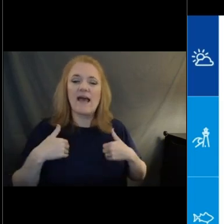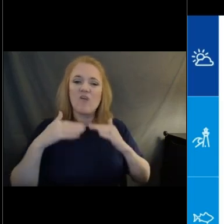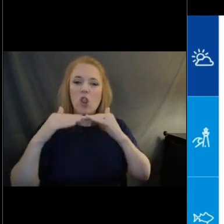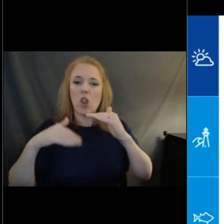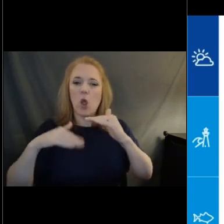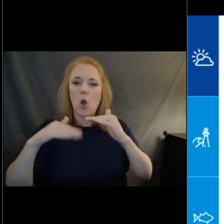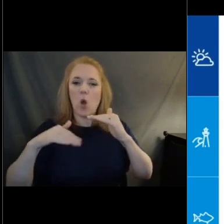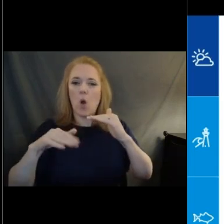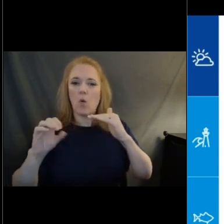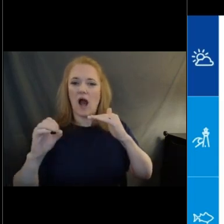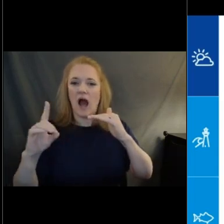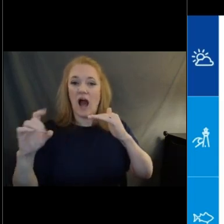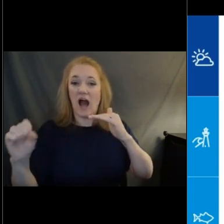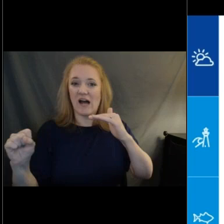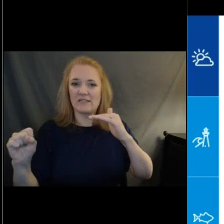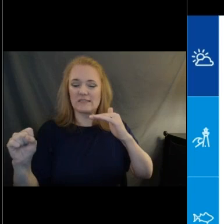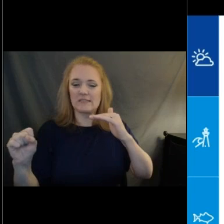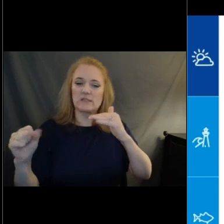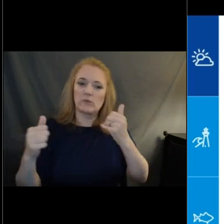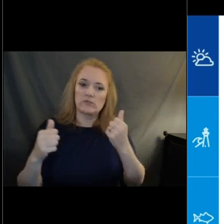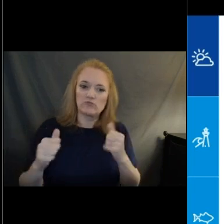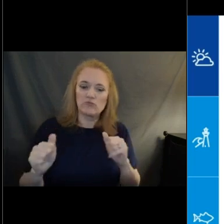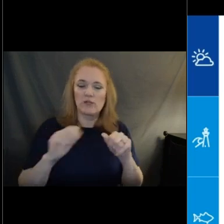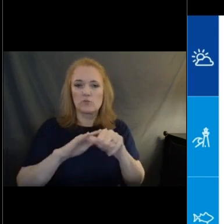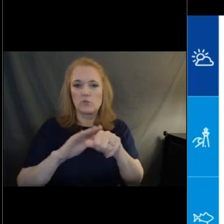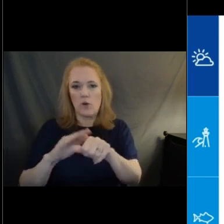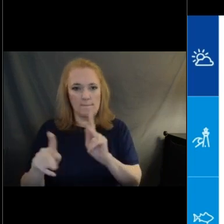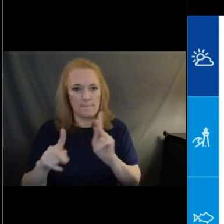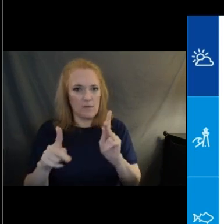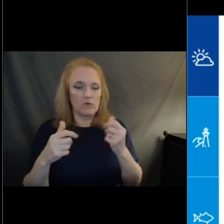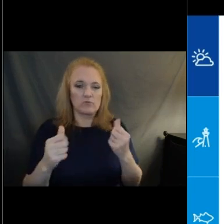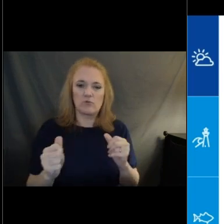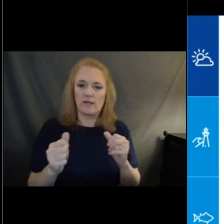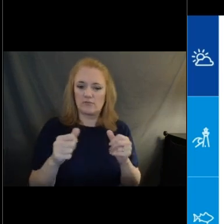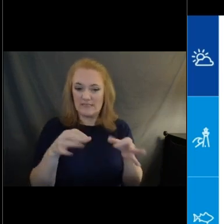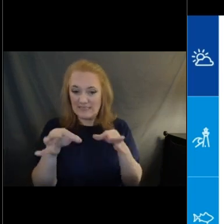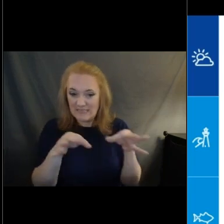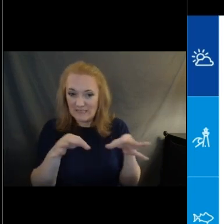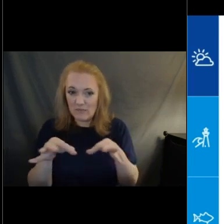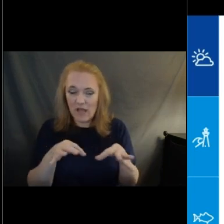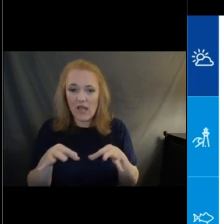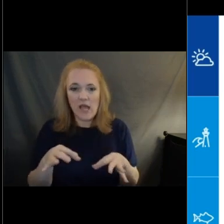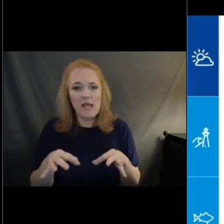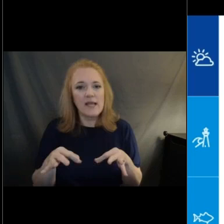ways in which we try to ensure users are able to understand that there really is probabilities for